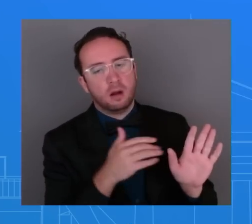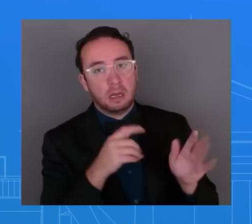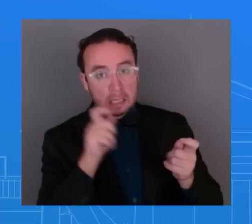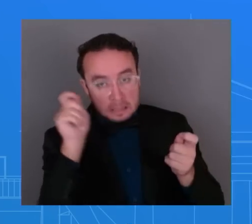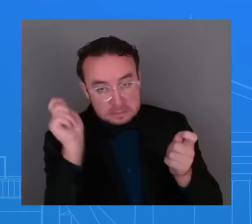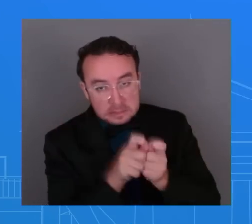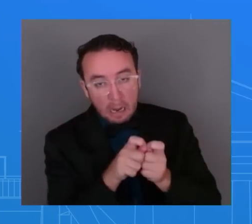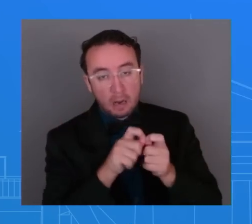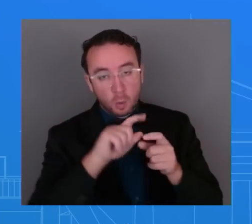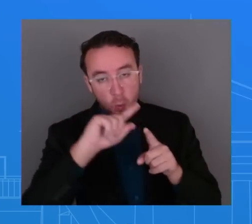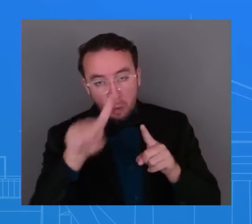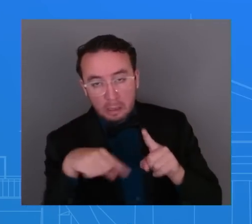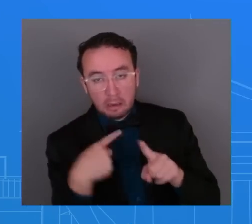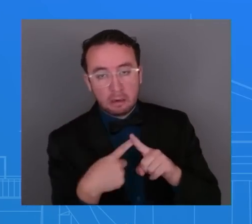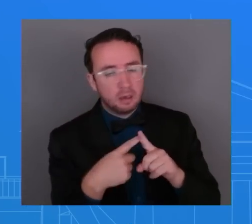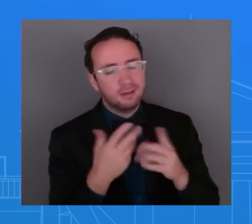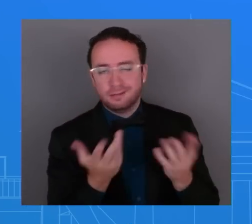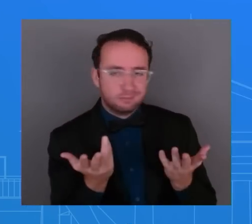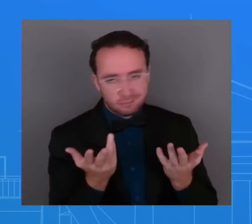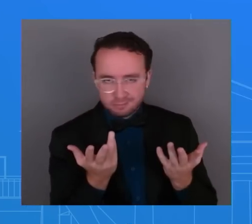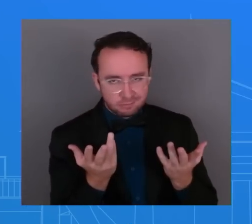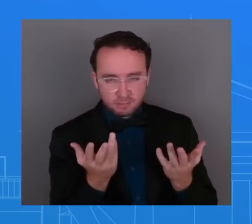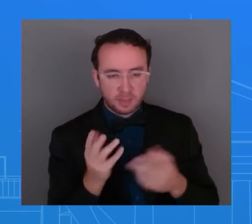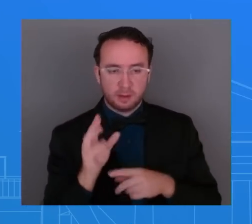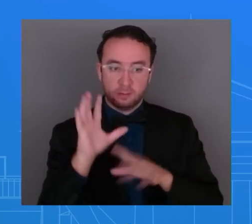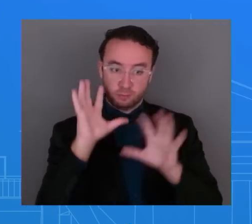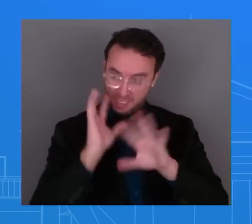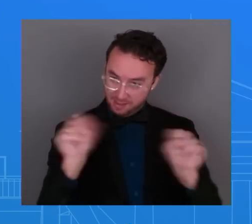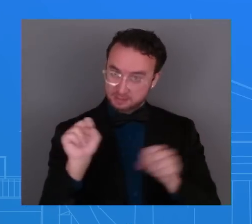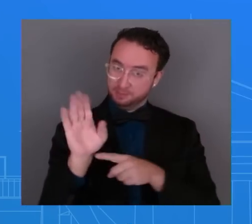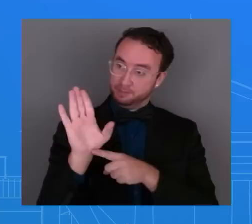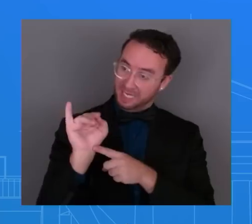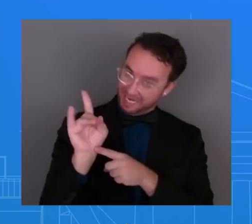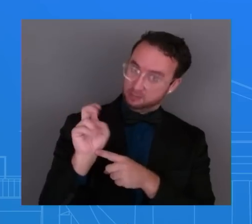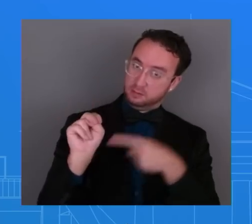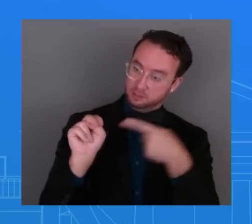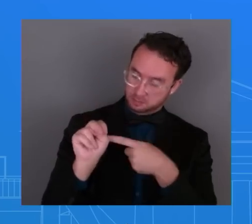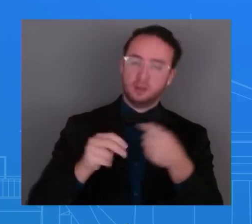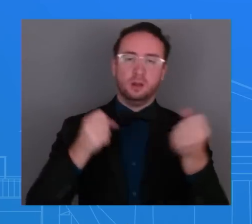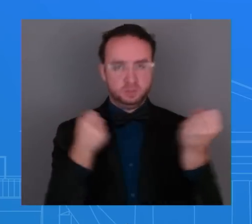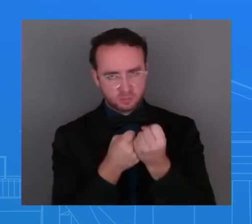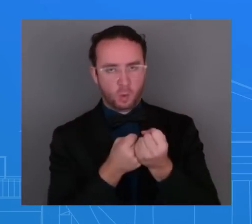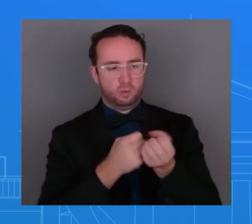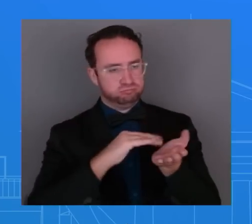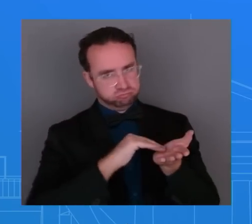the vice president supports this. The president, the vice president has done the work to try to make sure that we put --